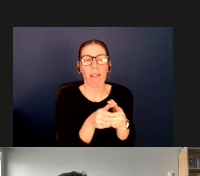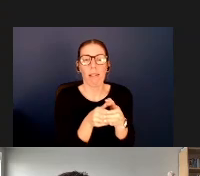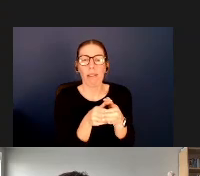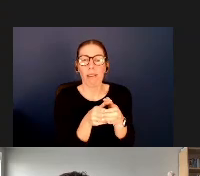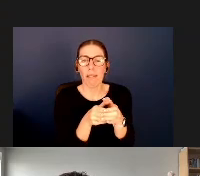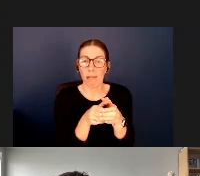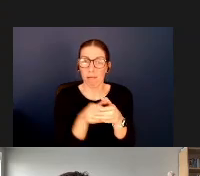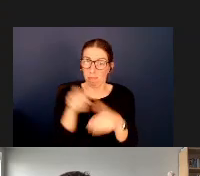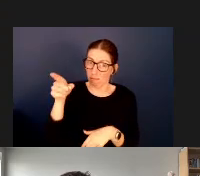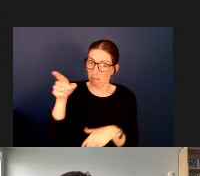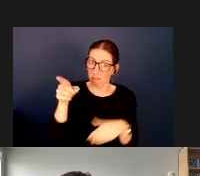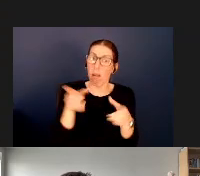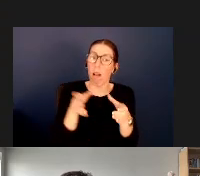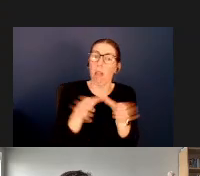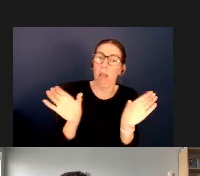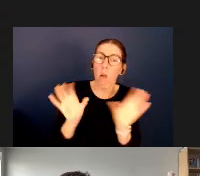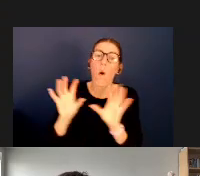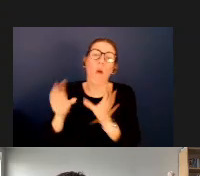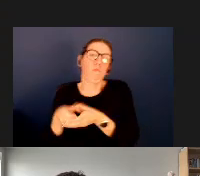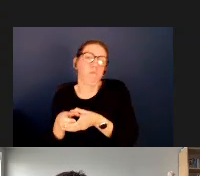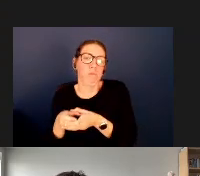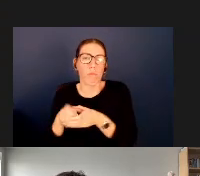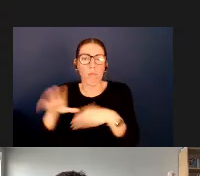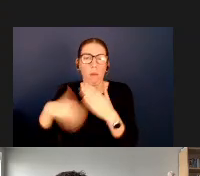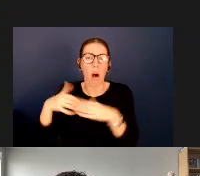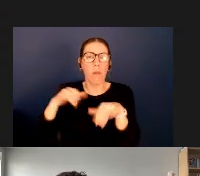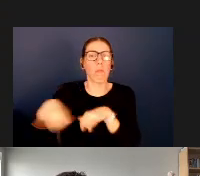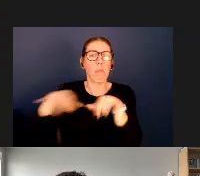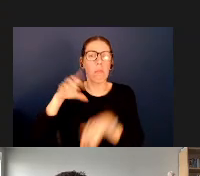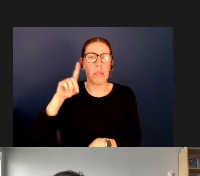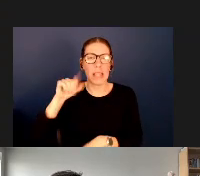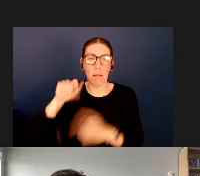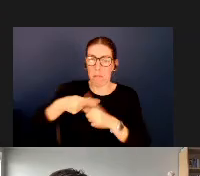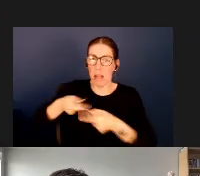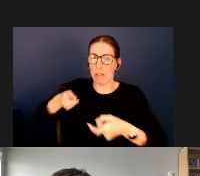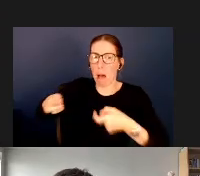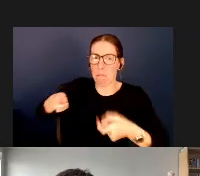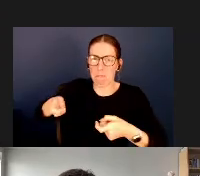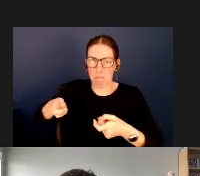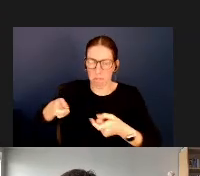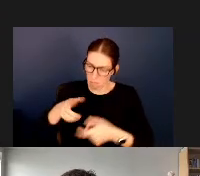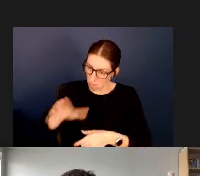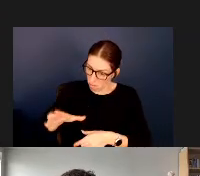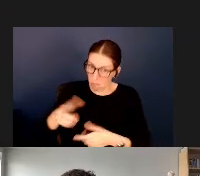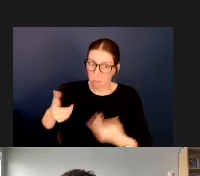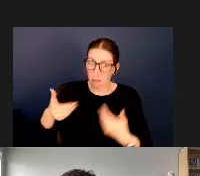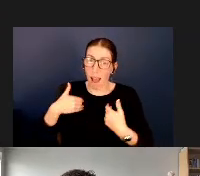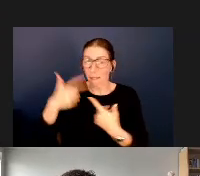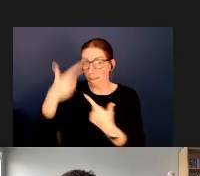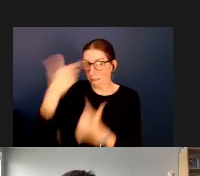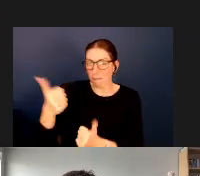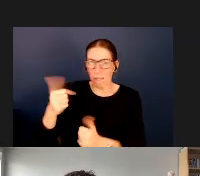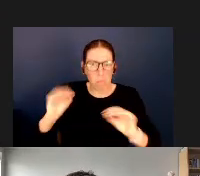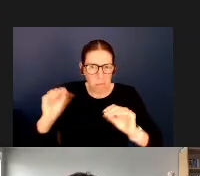congregate disabled people and restrict their control over day-to-day decisions. But as an